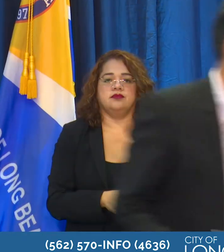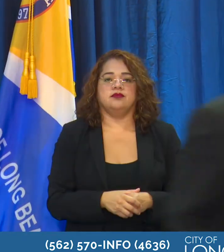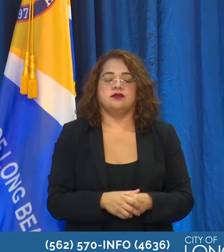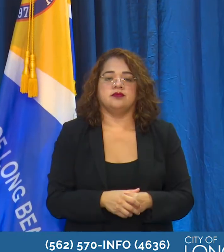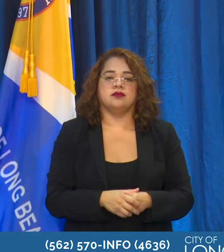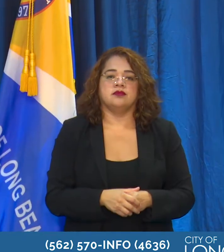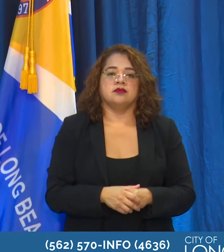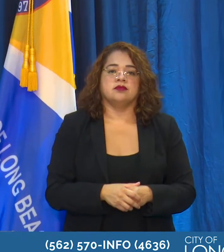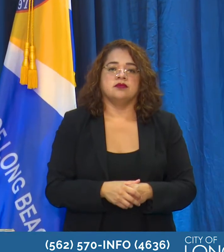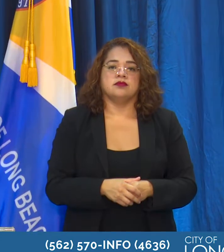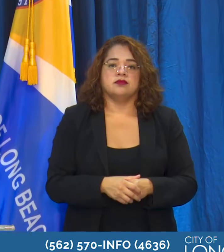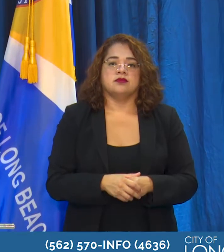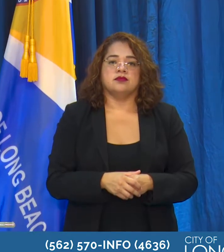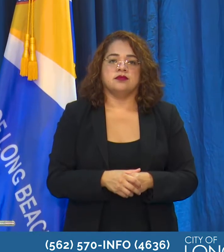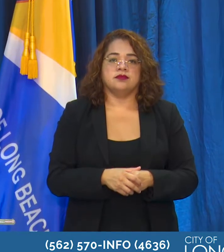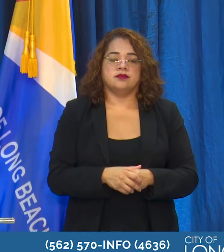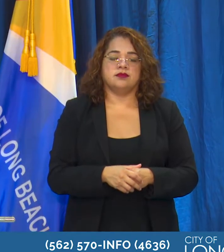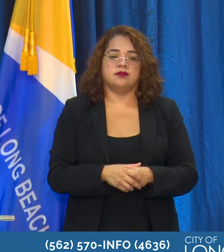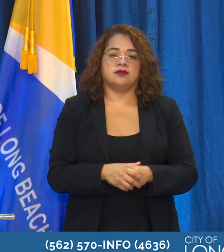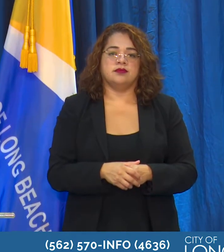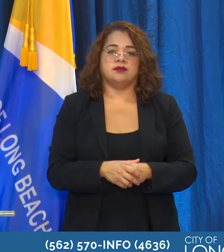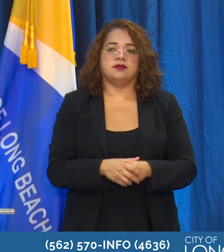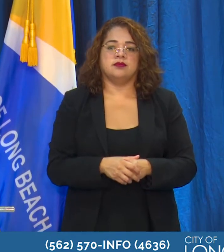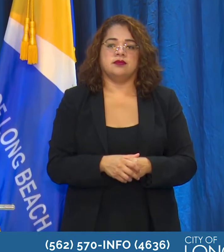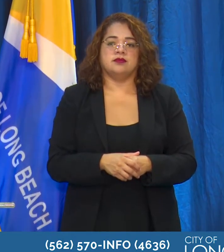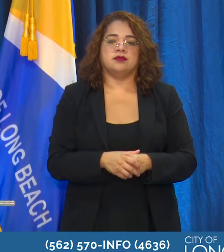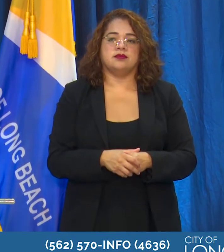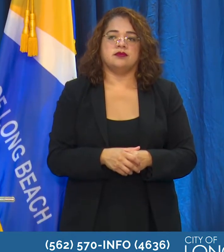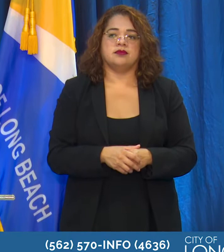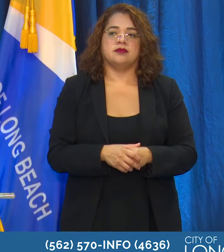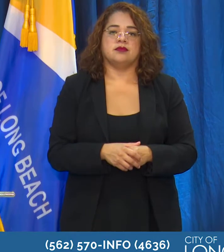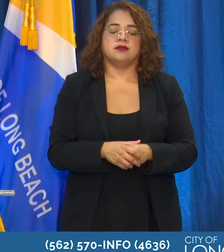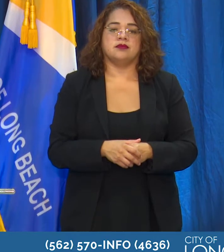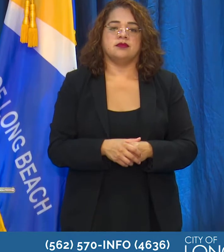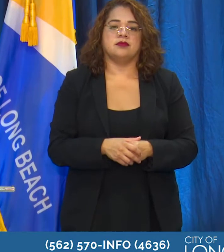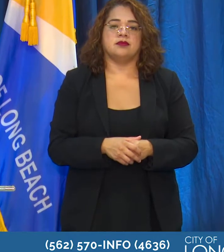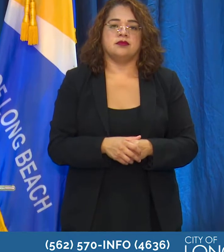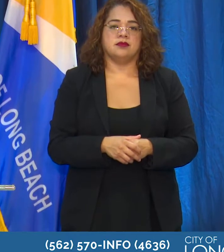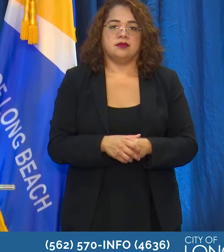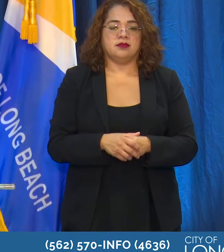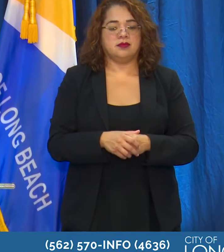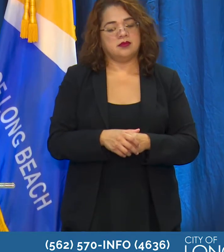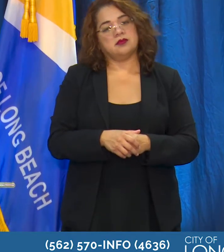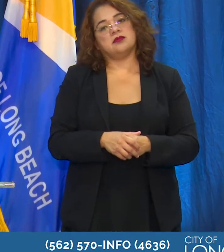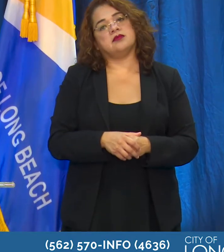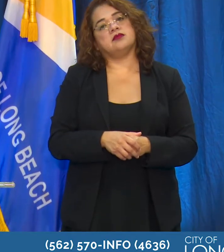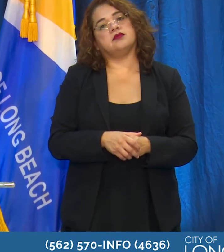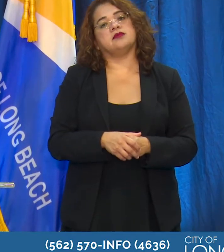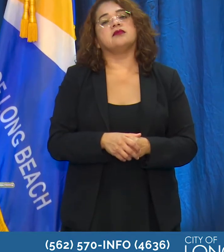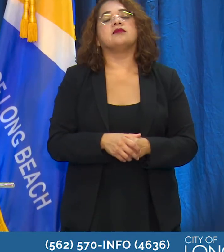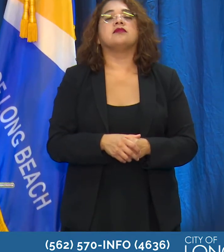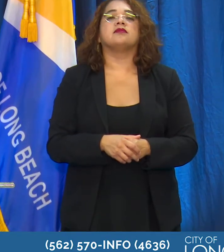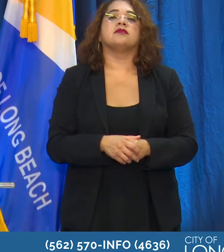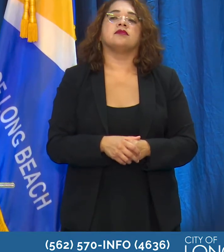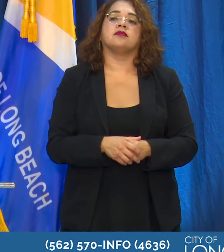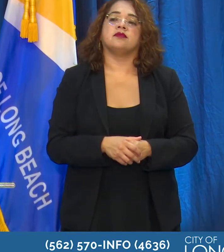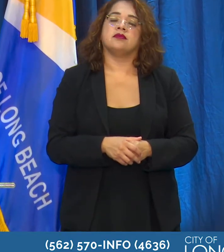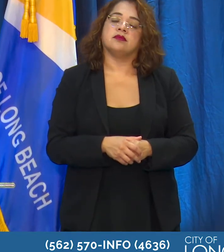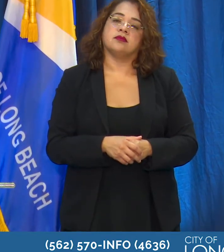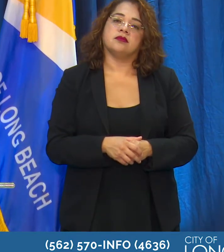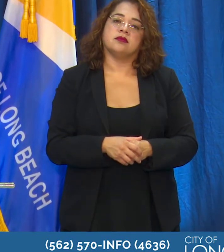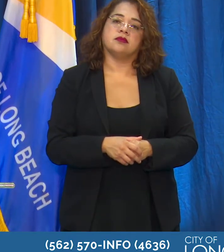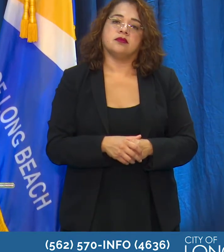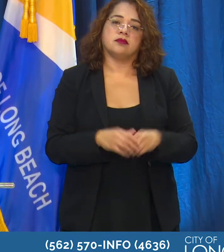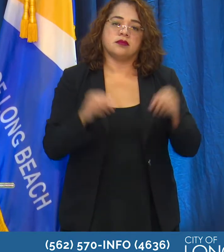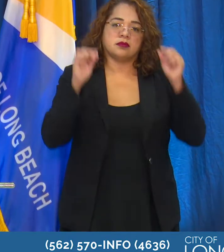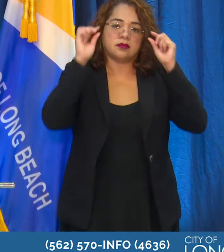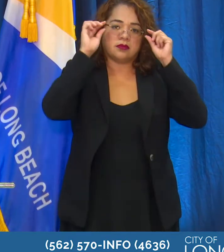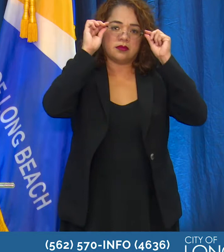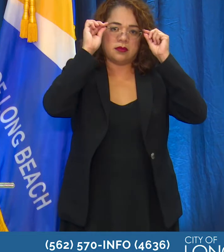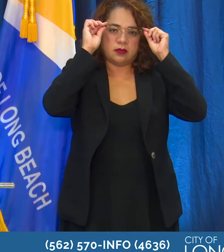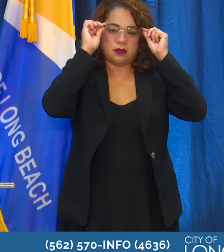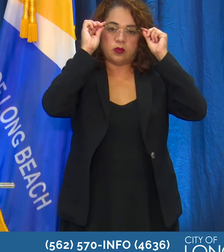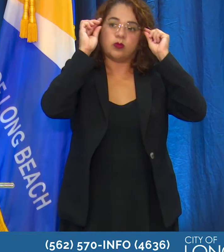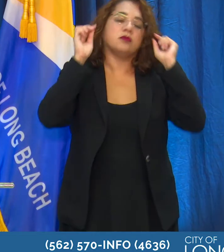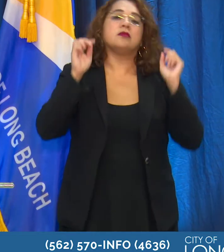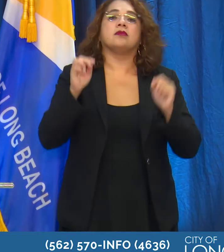Thank you Mayor Garcia.